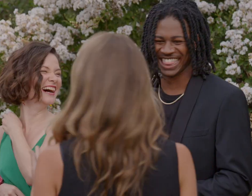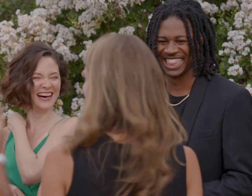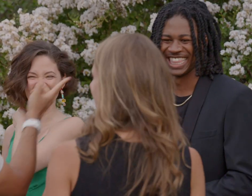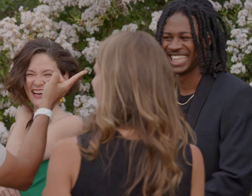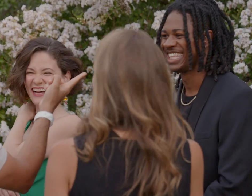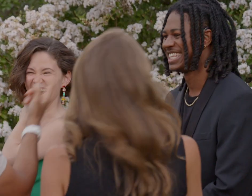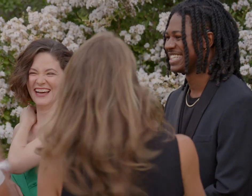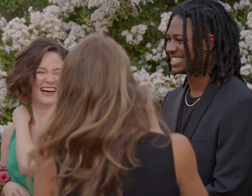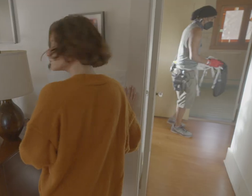I love that smile.